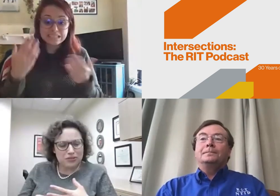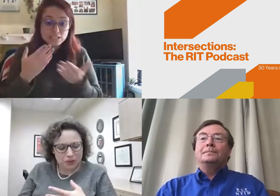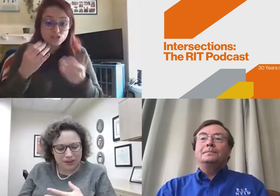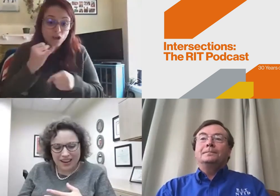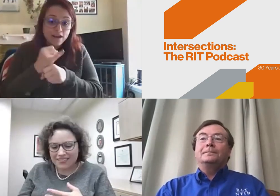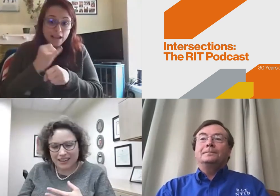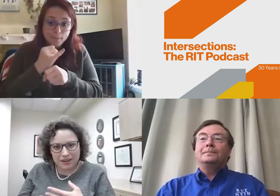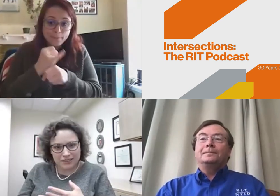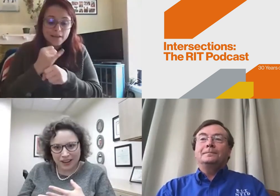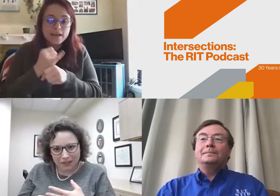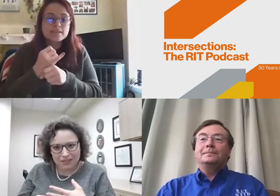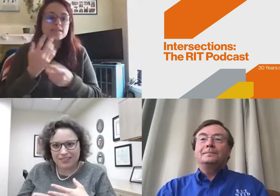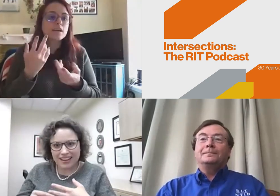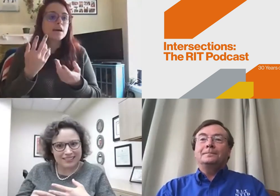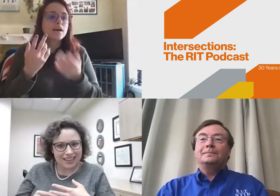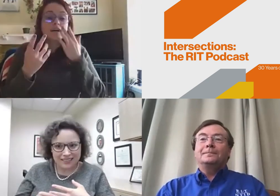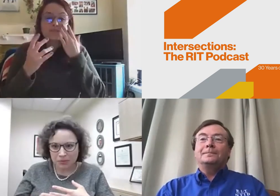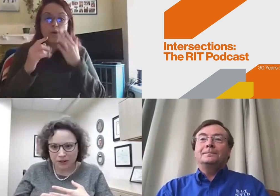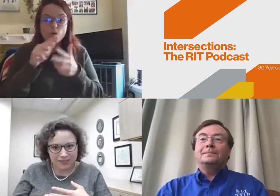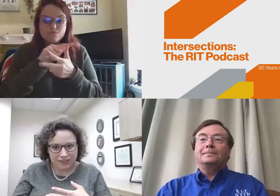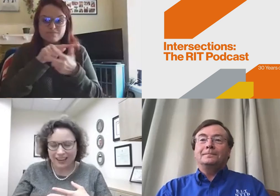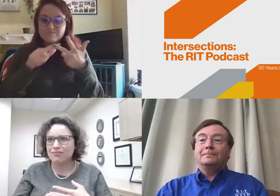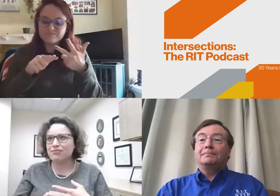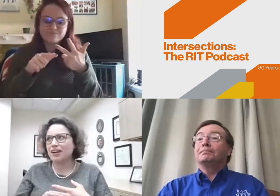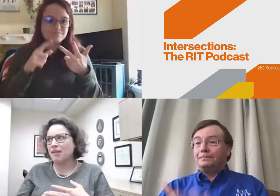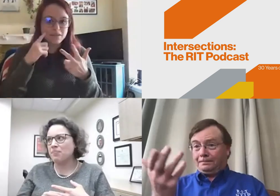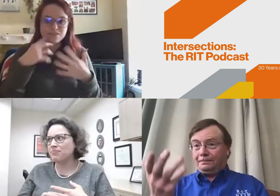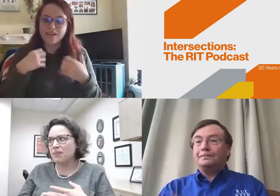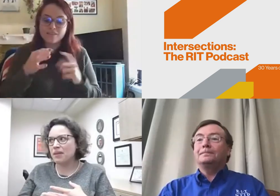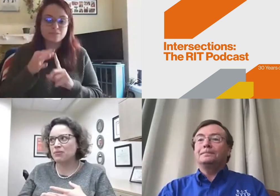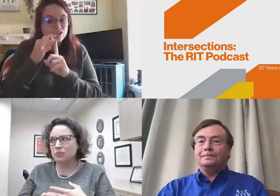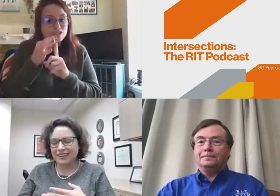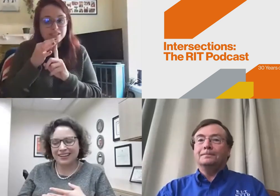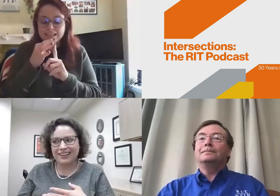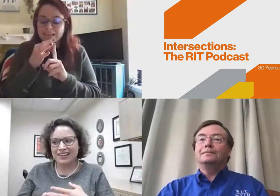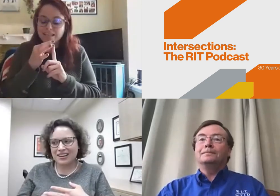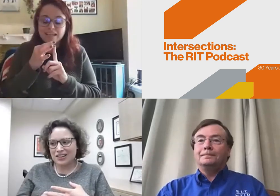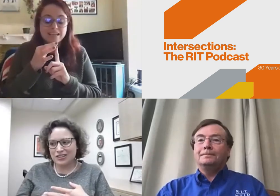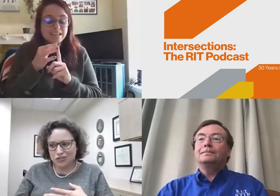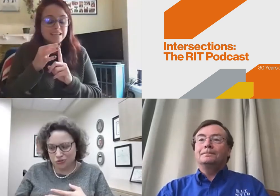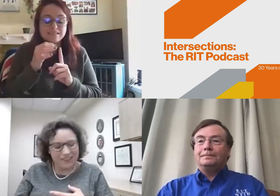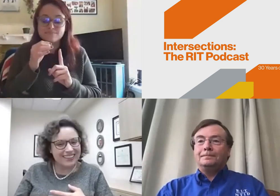Folks who are navigating mental health as a part of their life might be really strongly